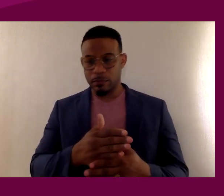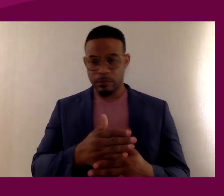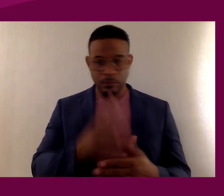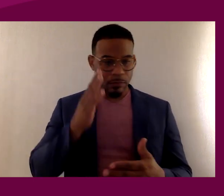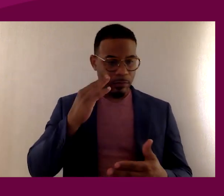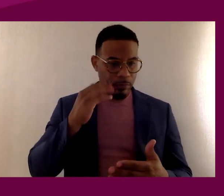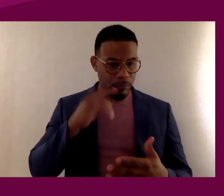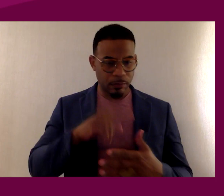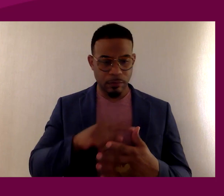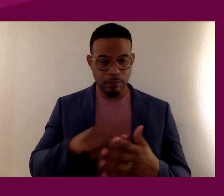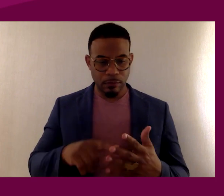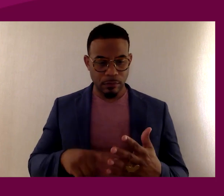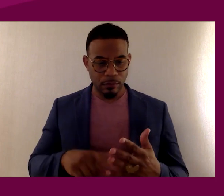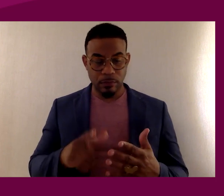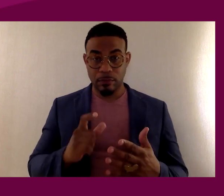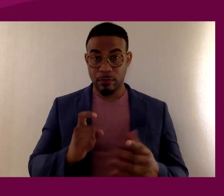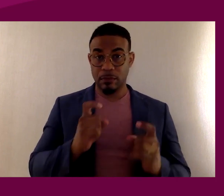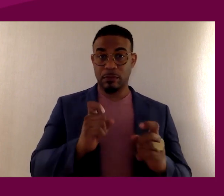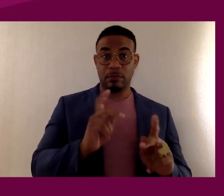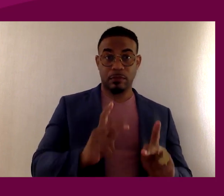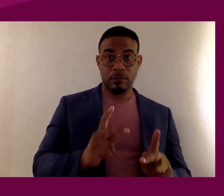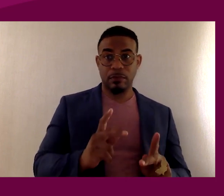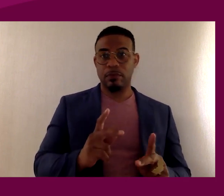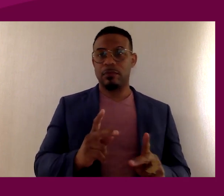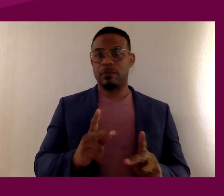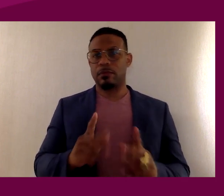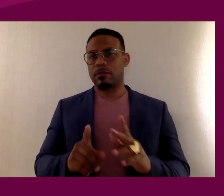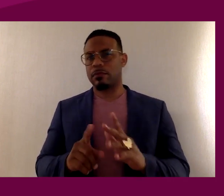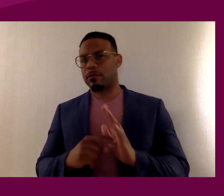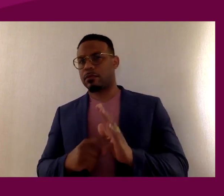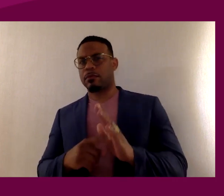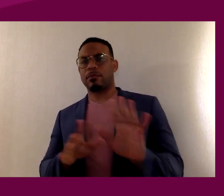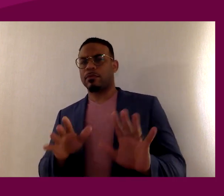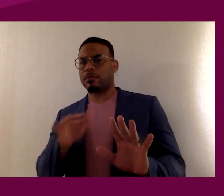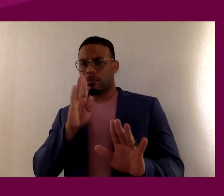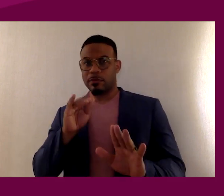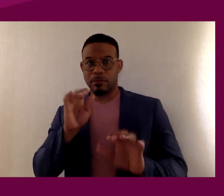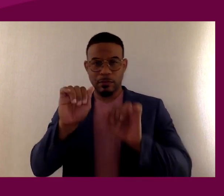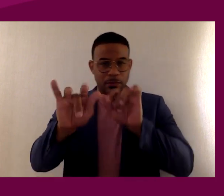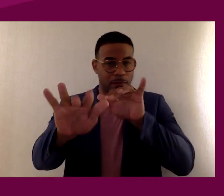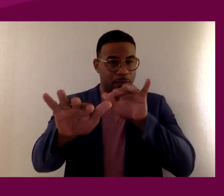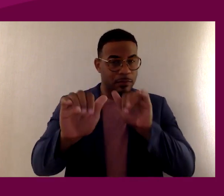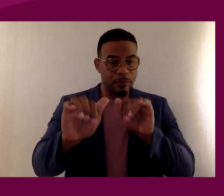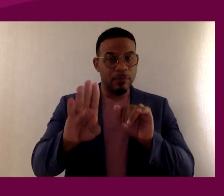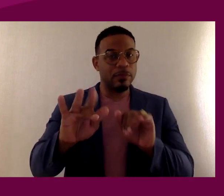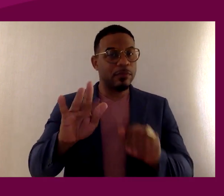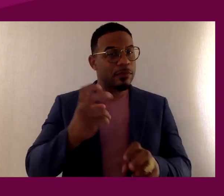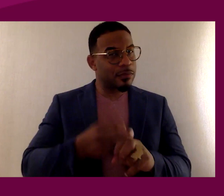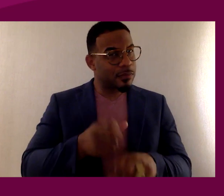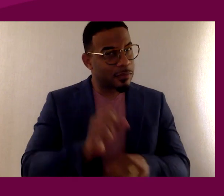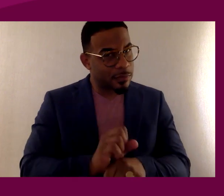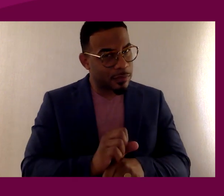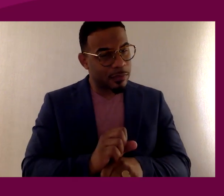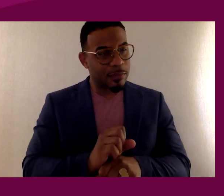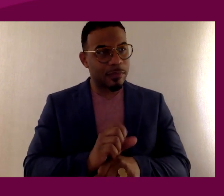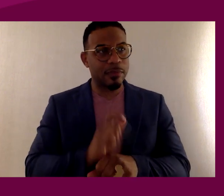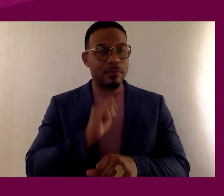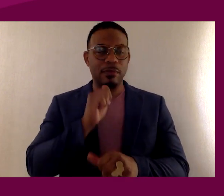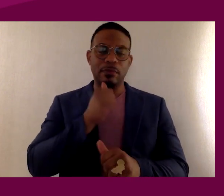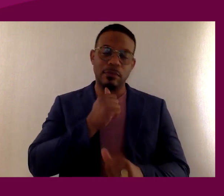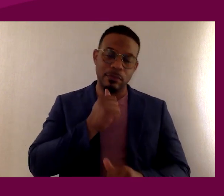that you share, the experiences you give people. You show them it wasn't by magic, it was by hard